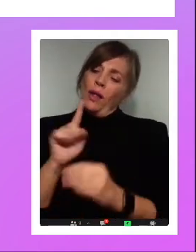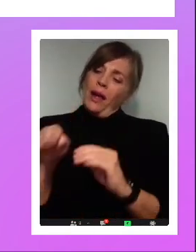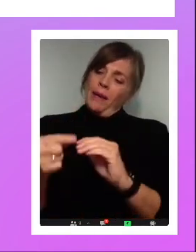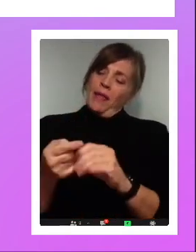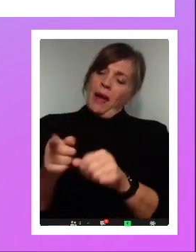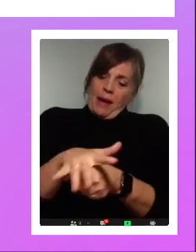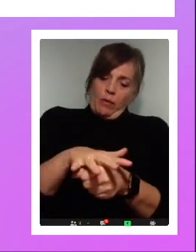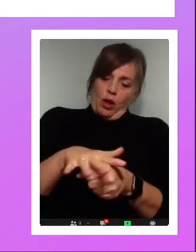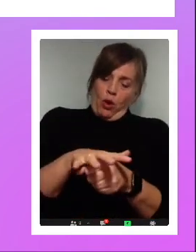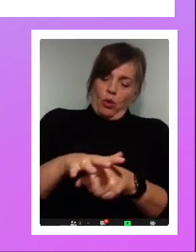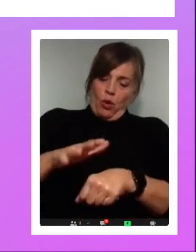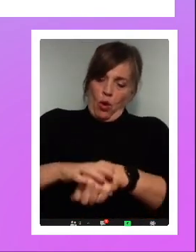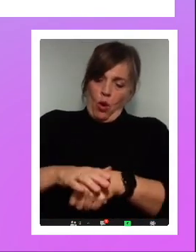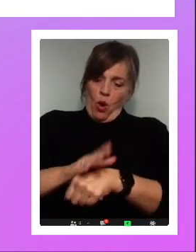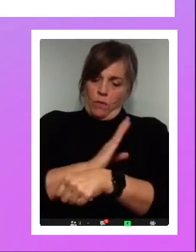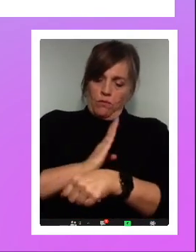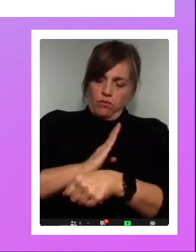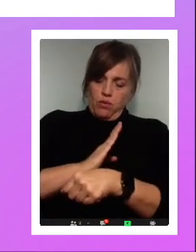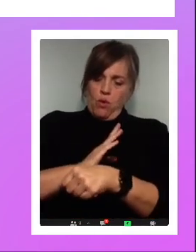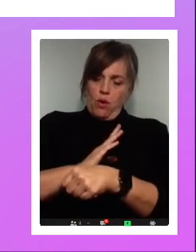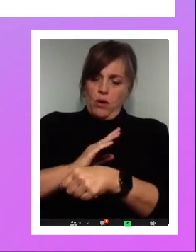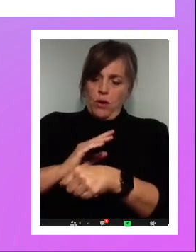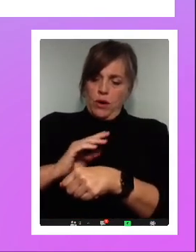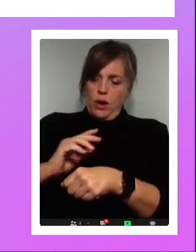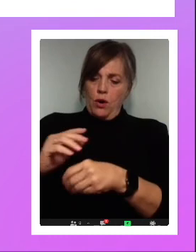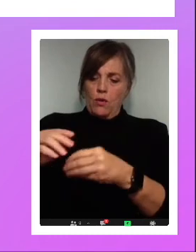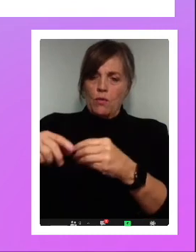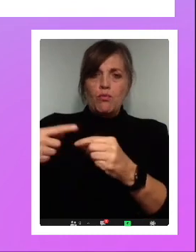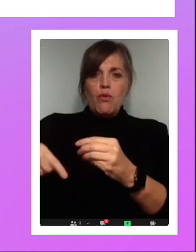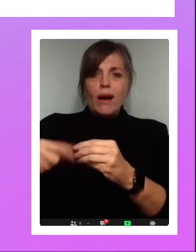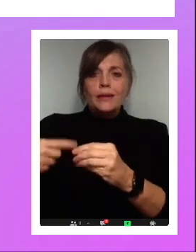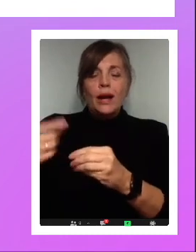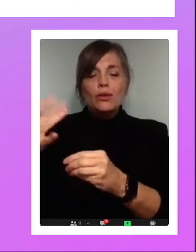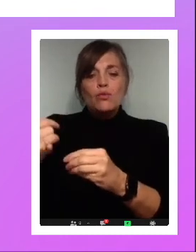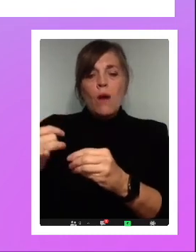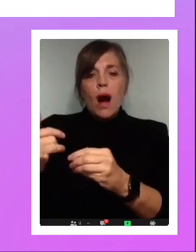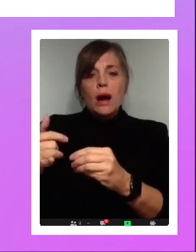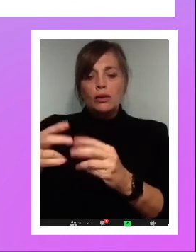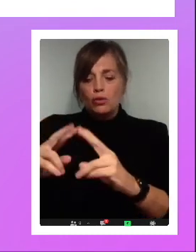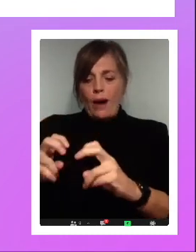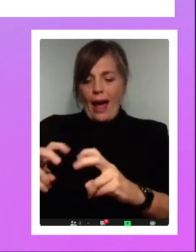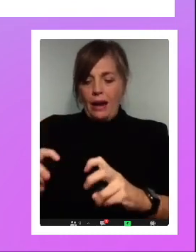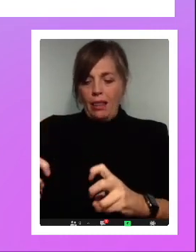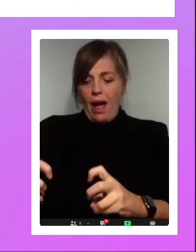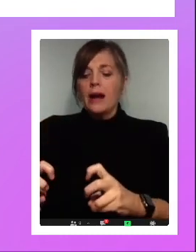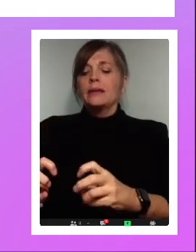to analyze as much as possible so as to compress the amount of information that has to be sent back